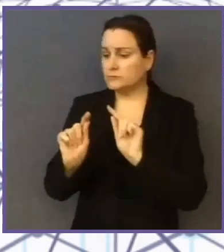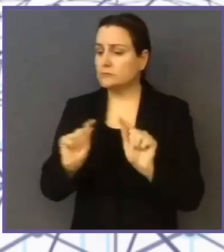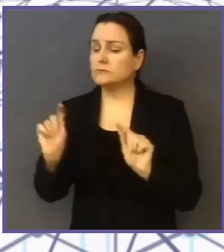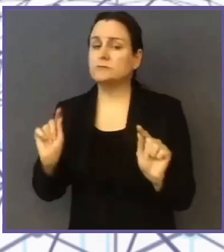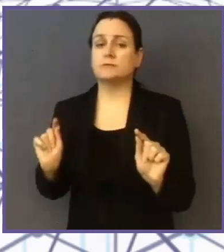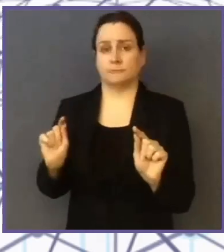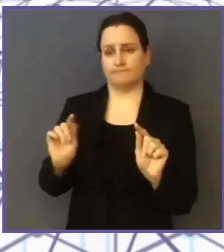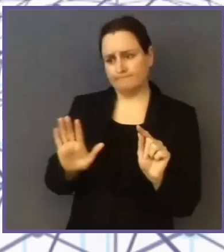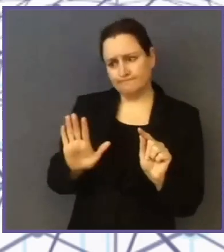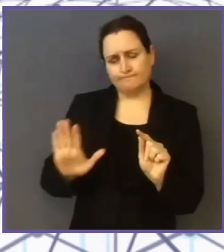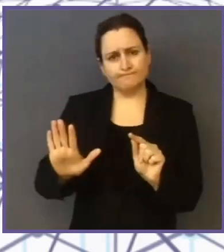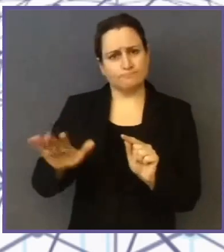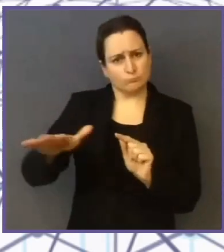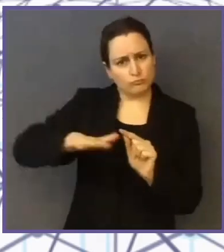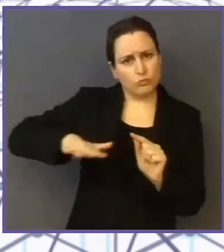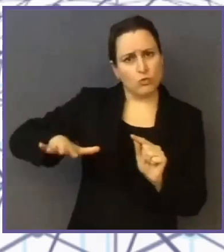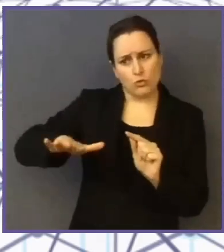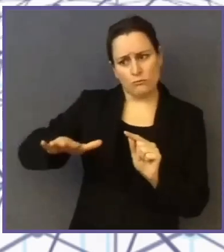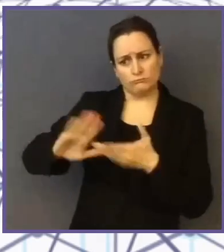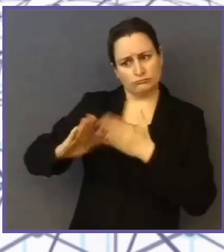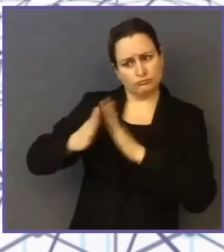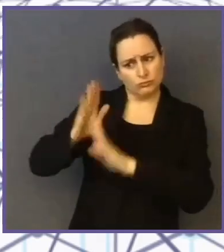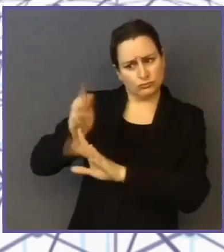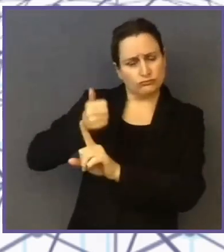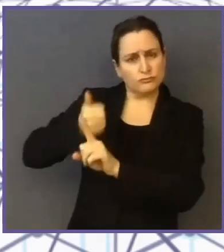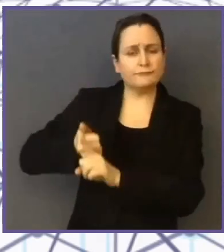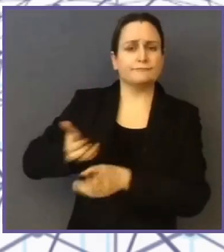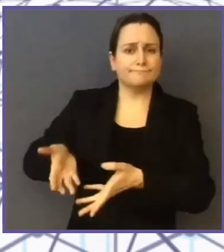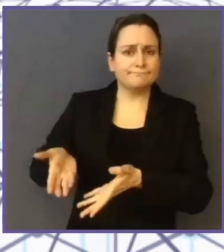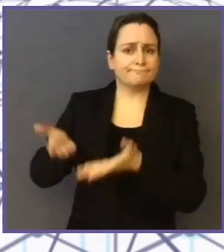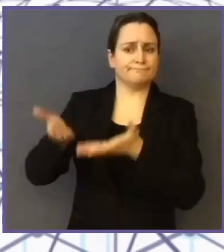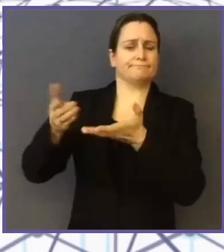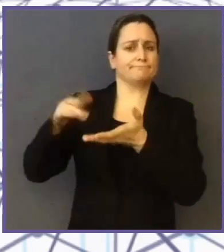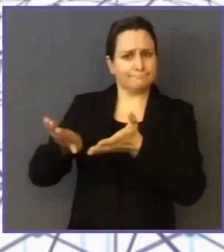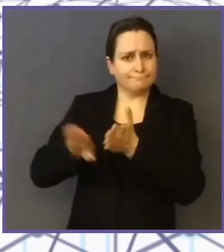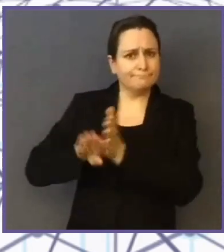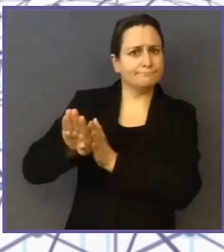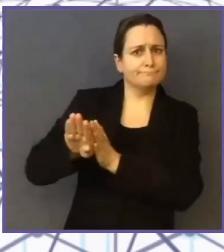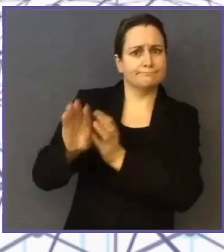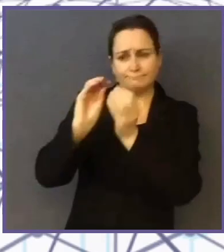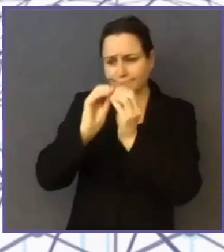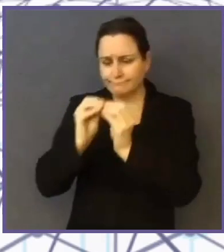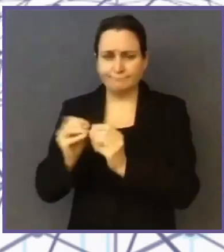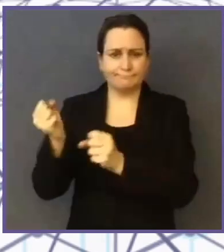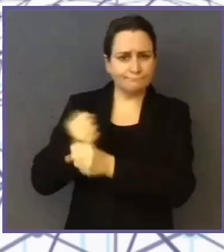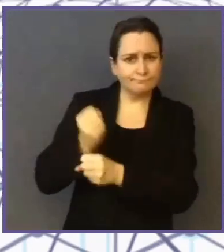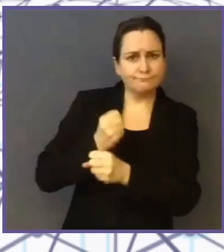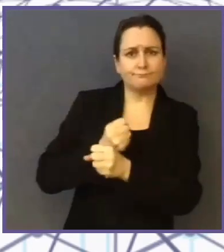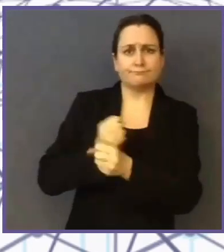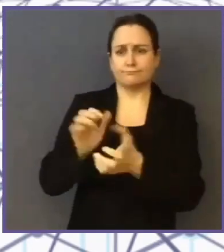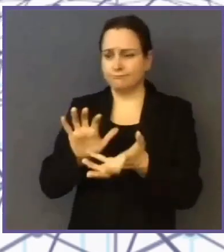teams that would enable it, build the global local ecosystems across peer communities and